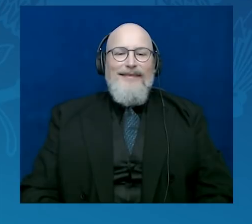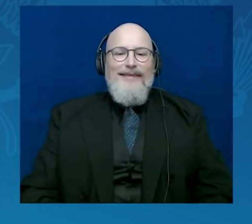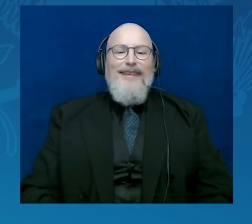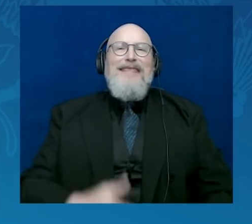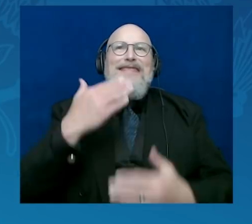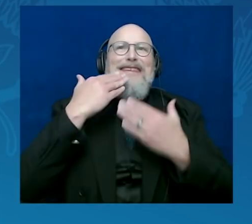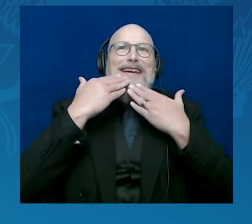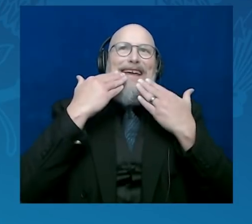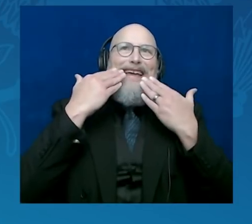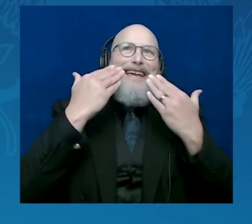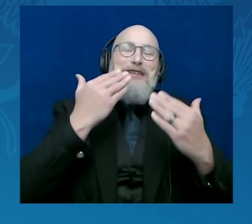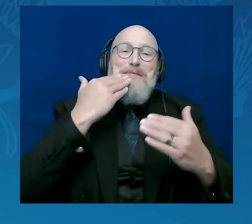The Vice President: Good morning. Good morning.